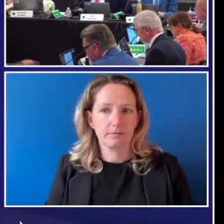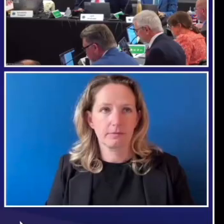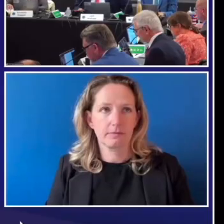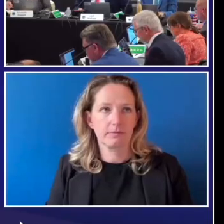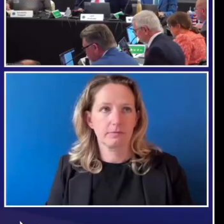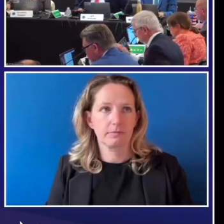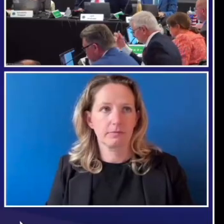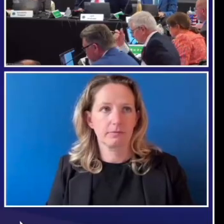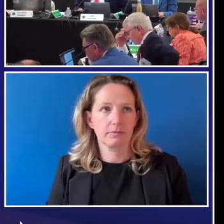Um, part 602.